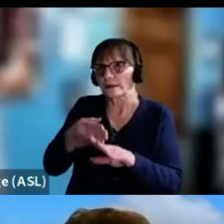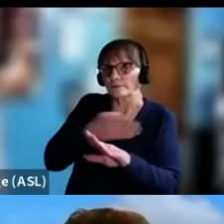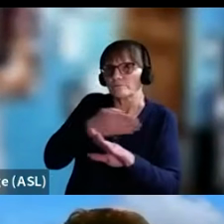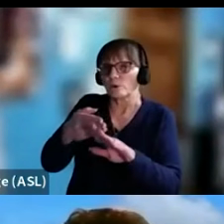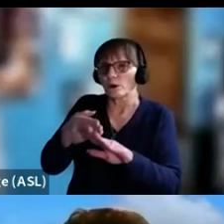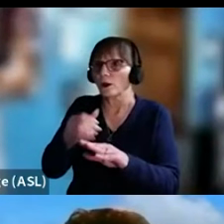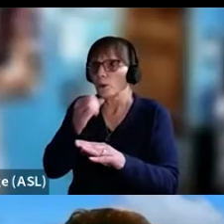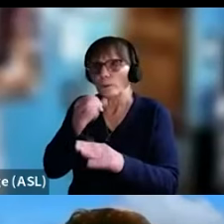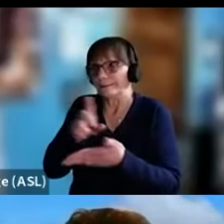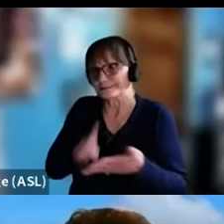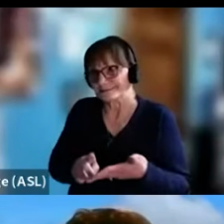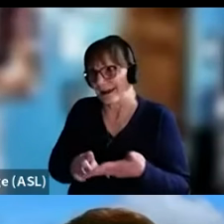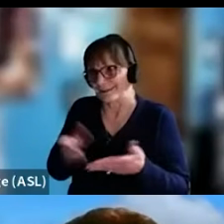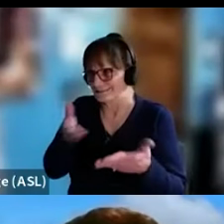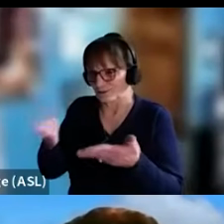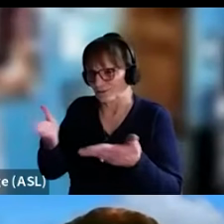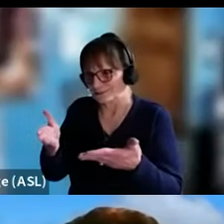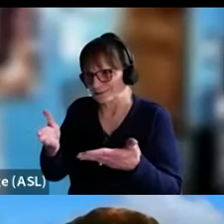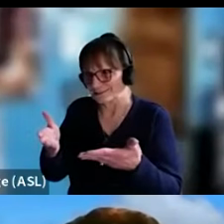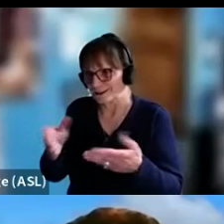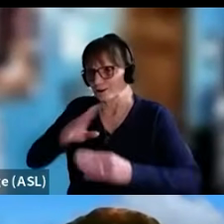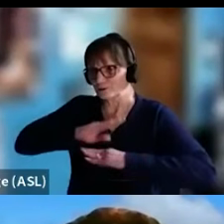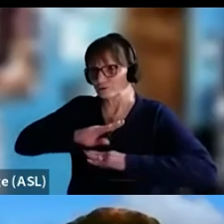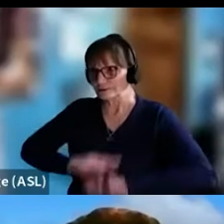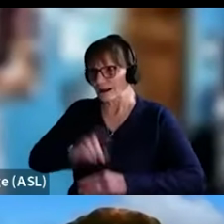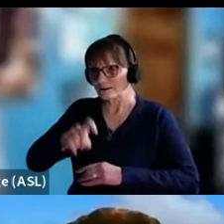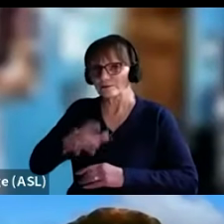we didn't design services to meet the needs of older adults.